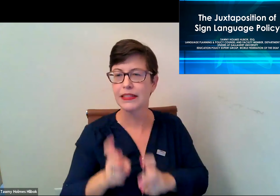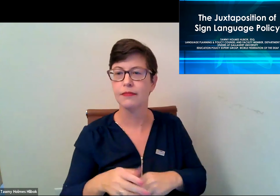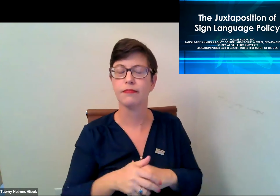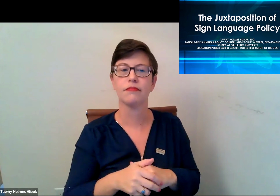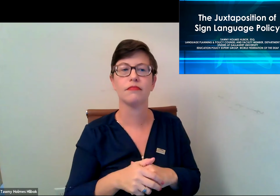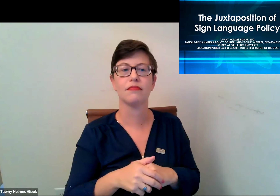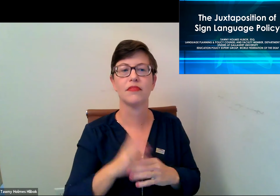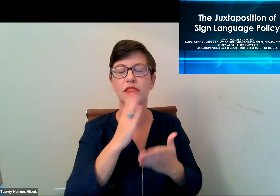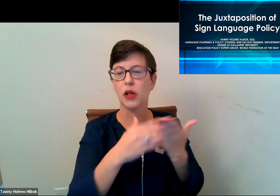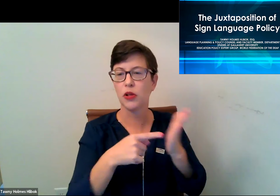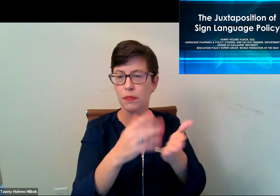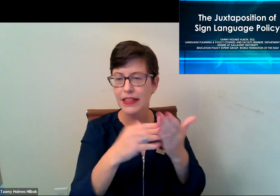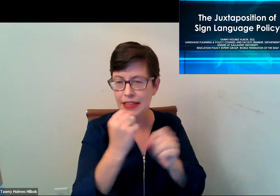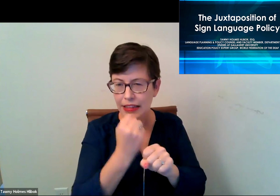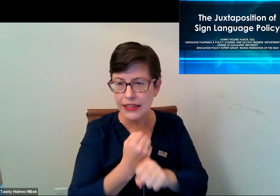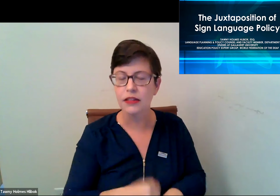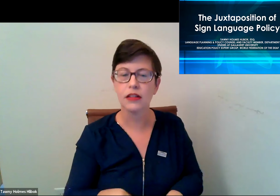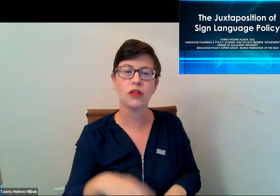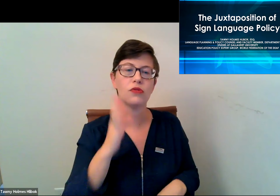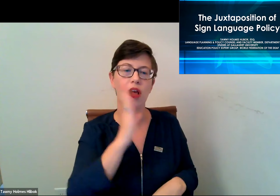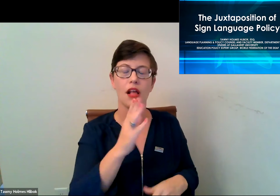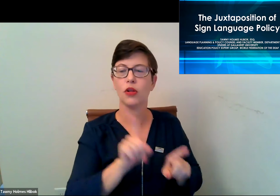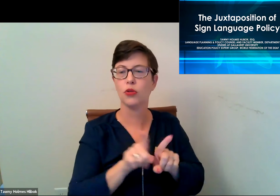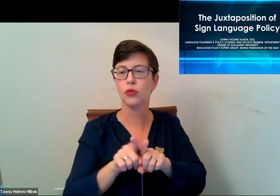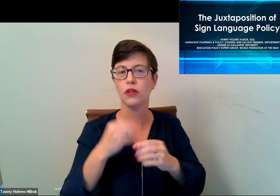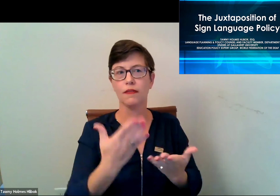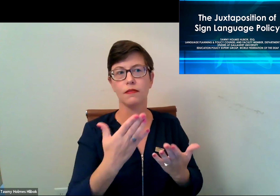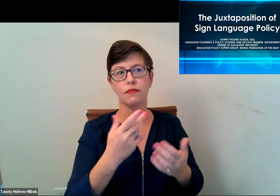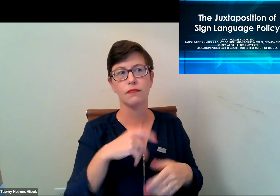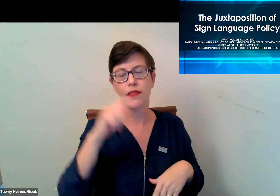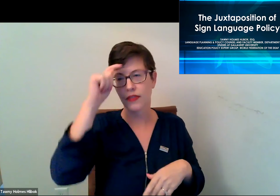i'm going to walk through a variety of topics with you today i'm going to share some statistics with you as well.